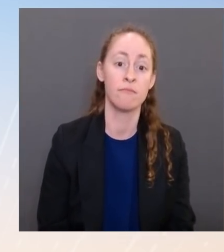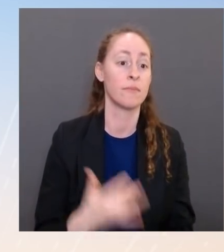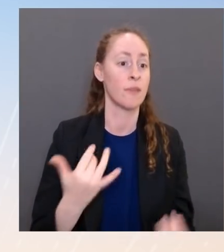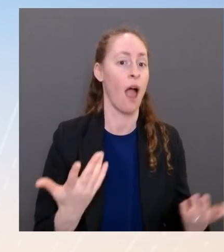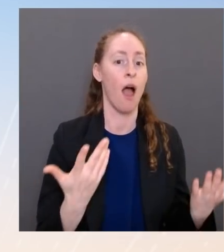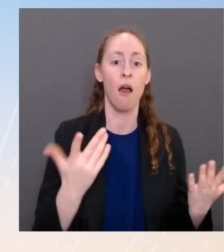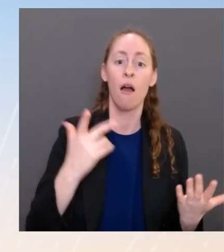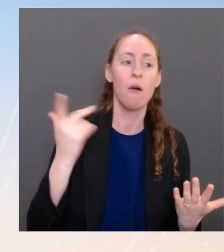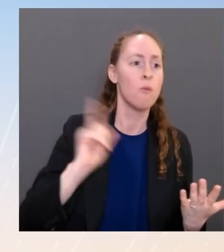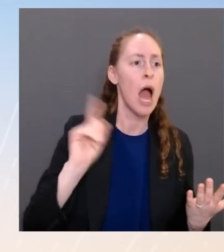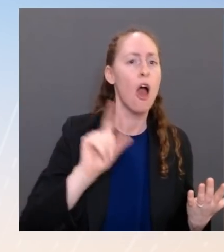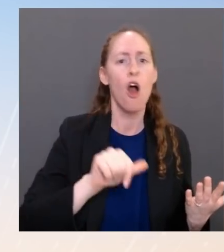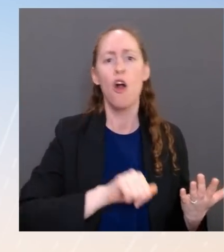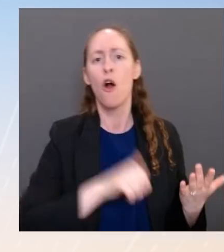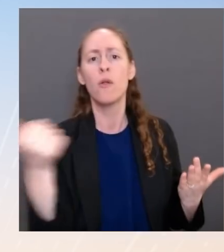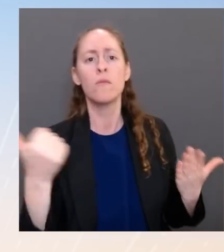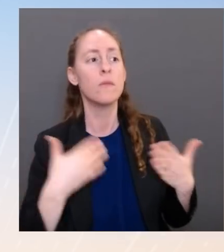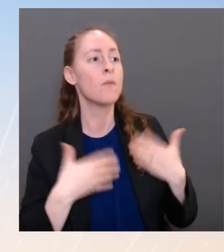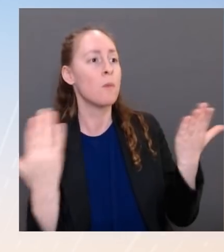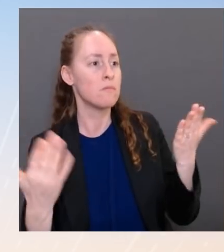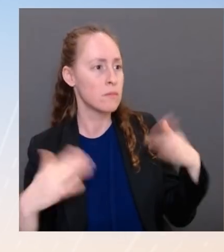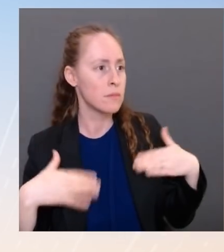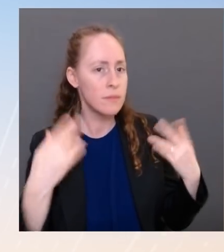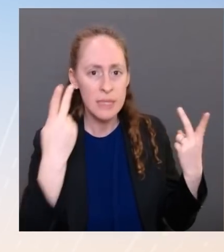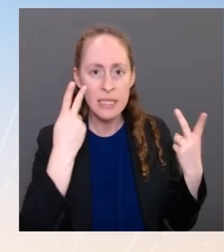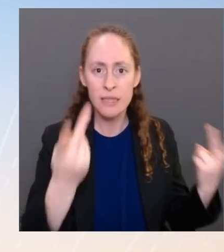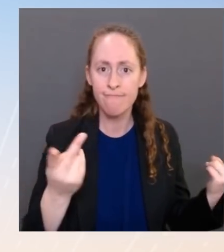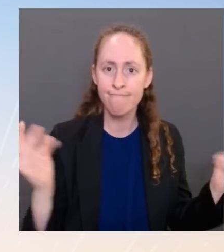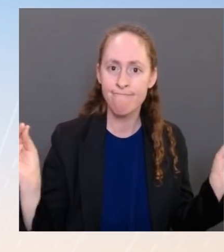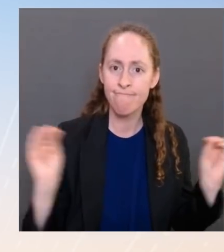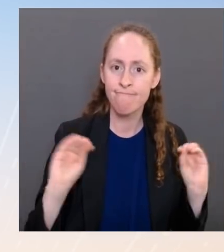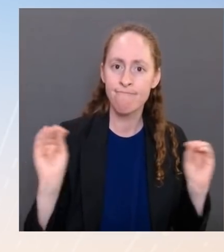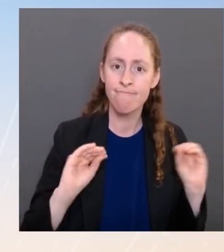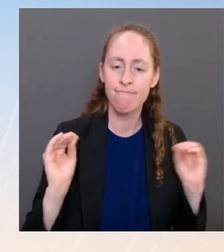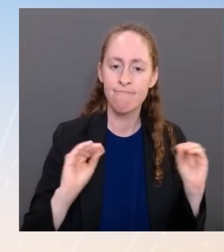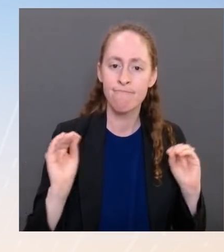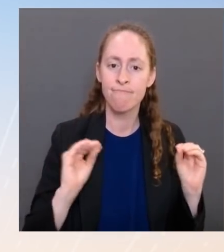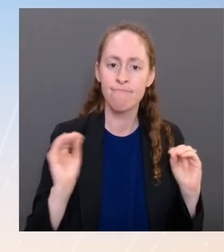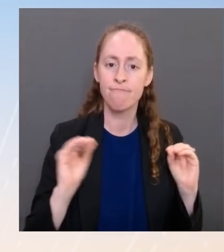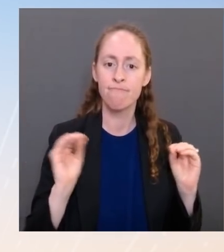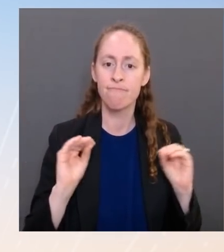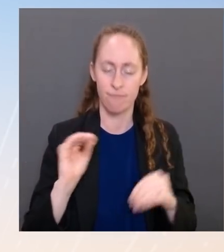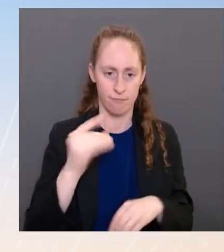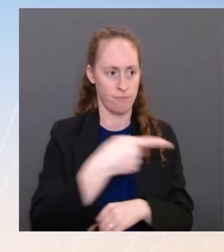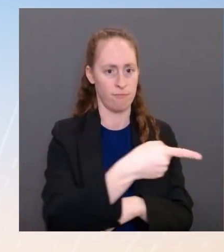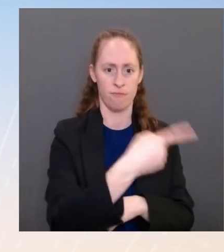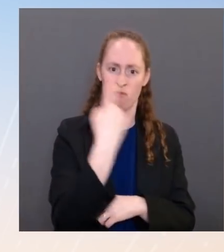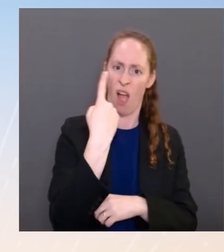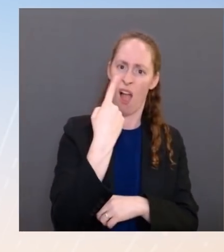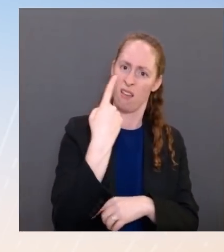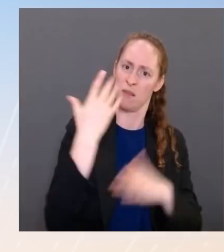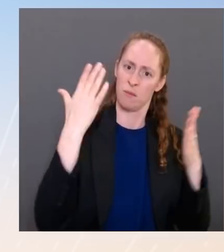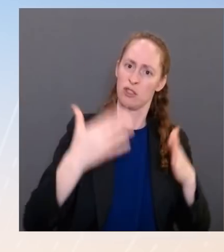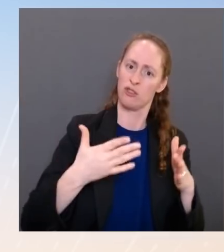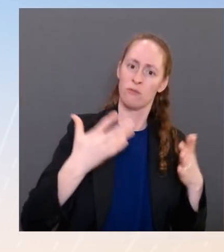who is leading the effort to win back the Senate, or nothing. And the President this morning talked about what his plan is. If they have an alternative plan,